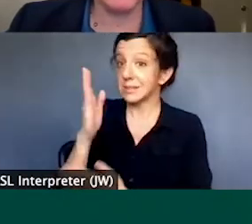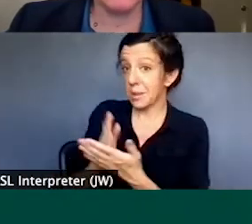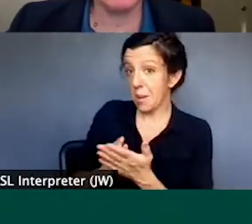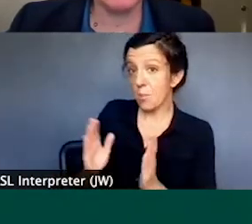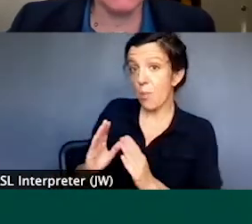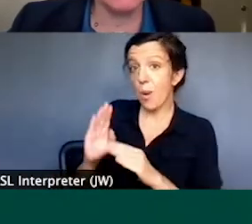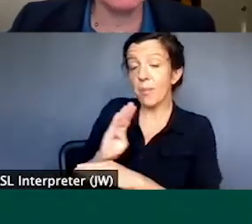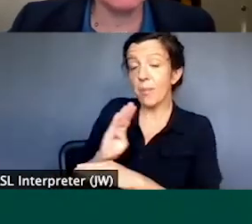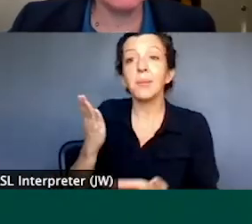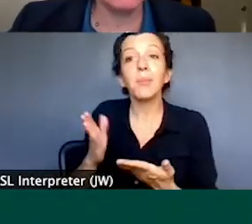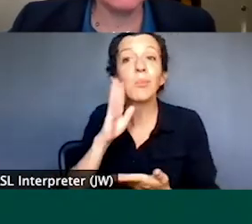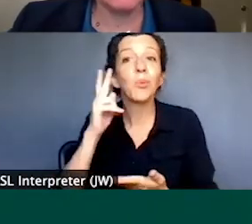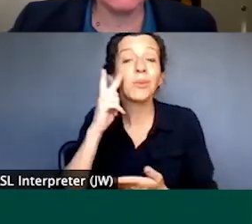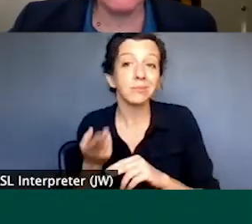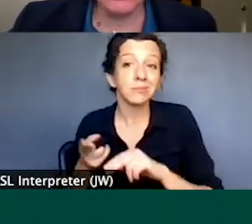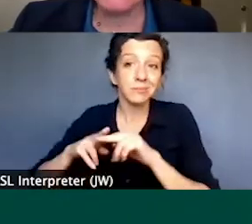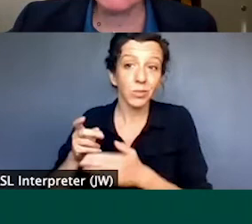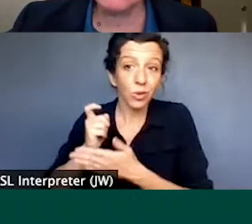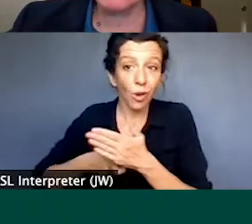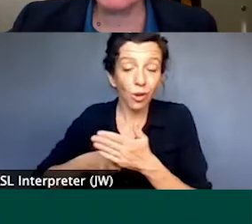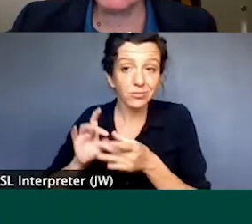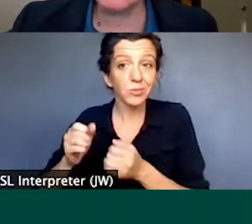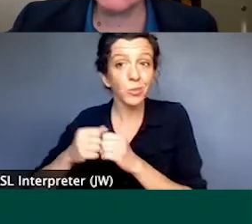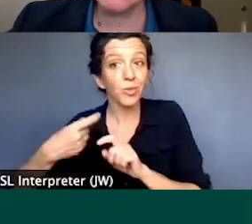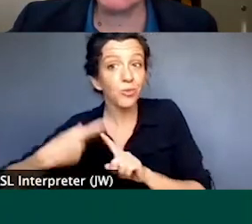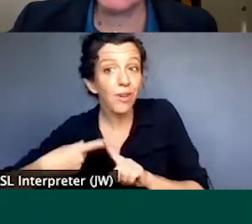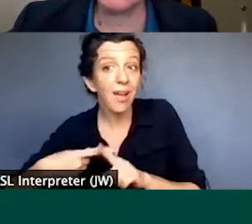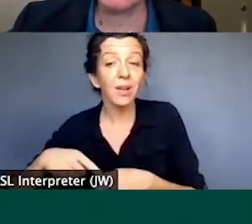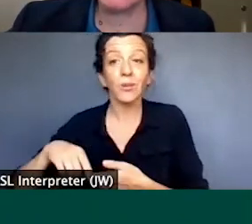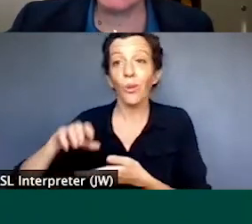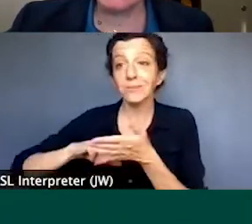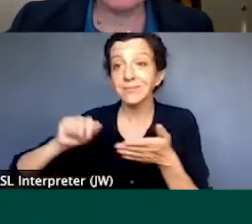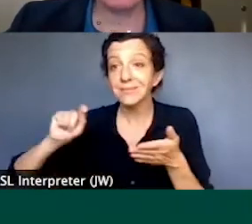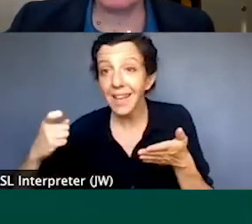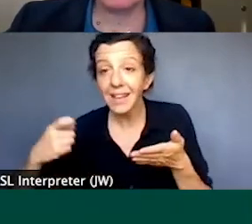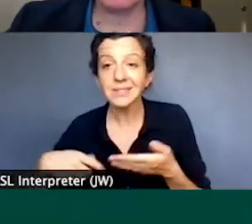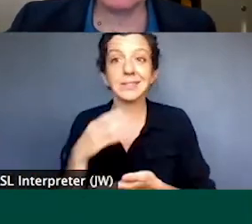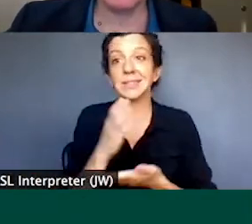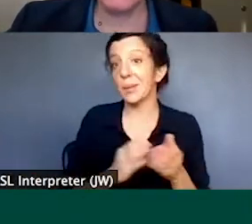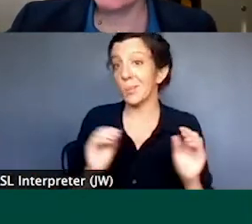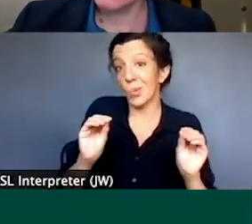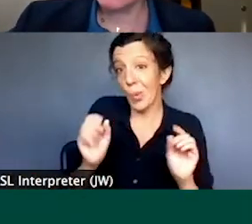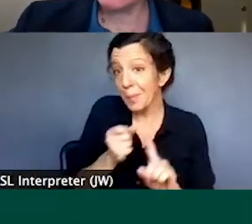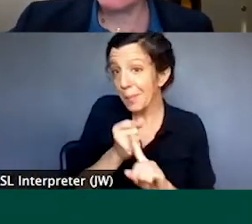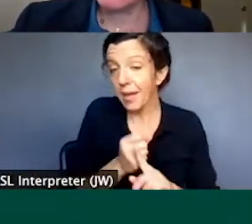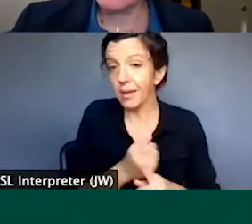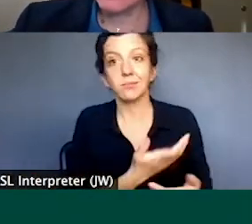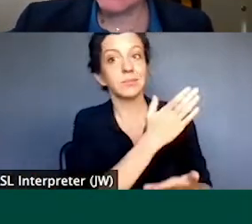of their other costs, right? Some of their business, furniture and so forth, or their equipment.